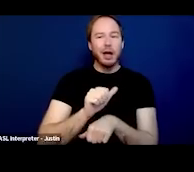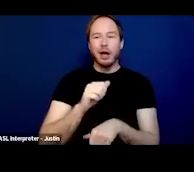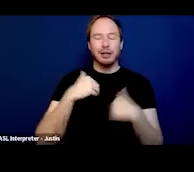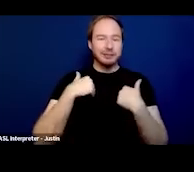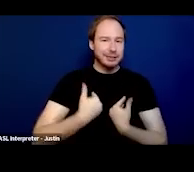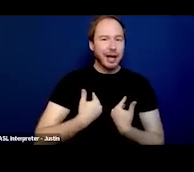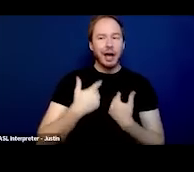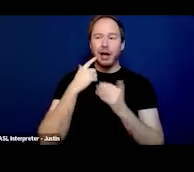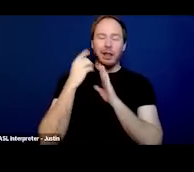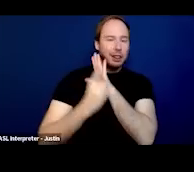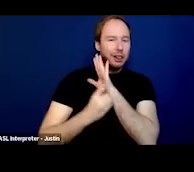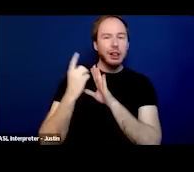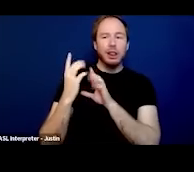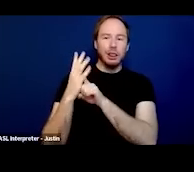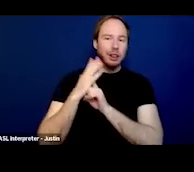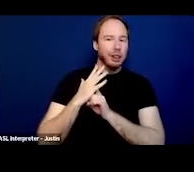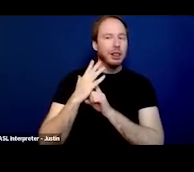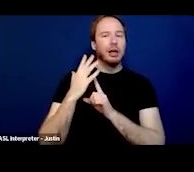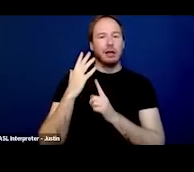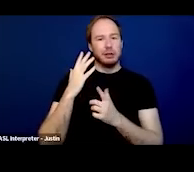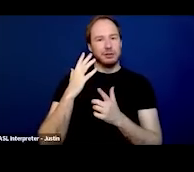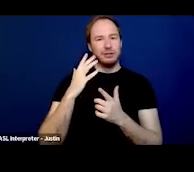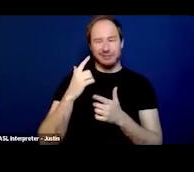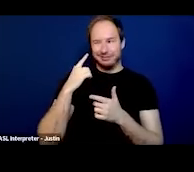the stigma that was mentioned in the video,